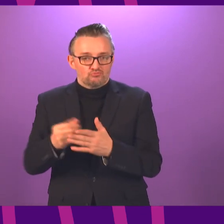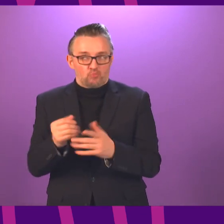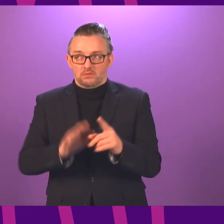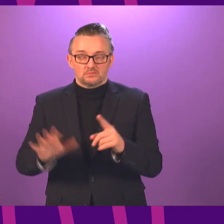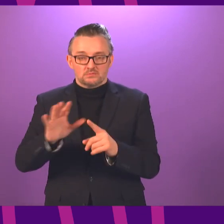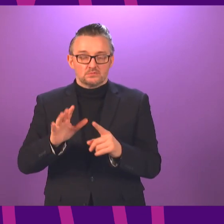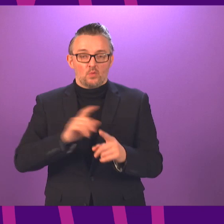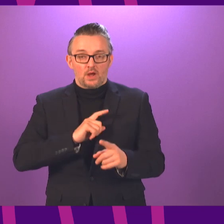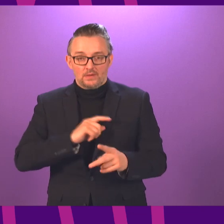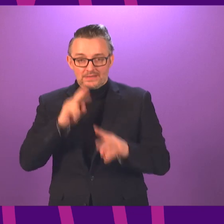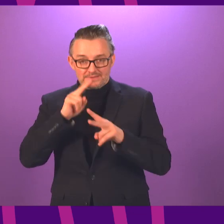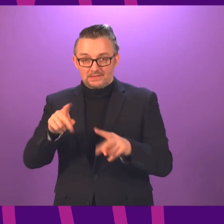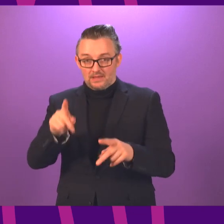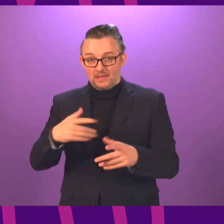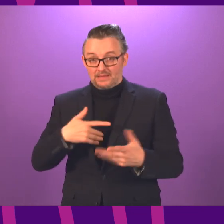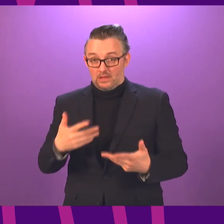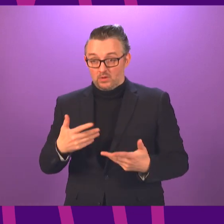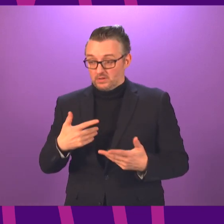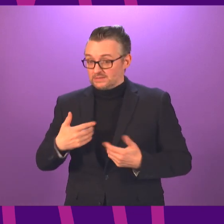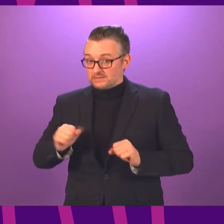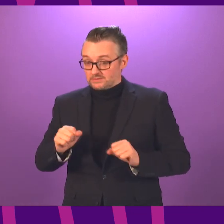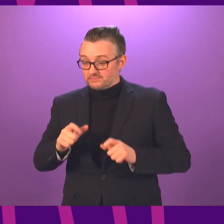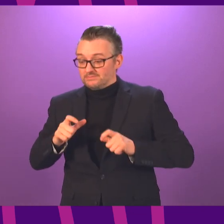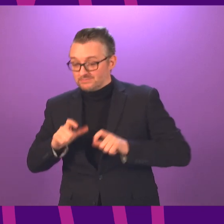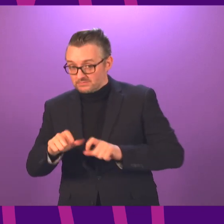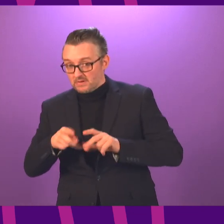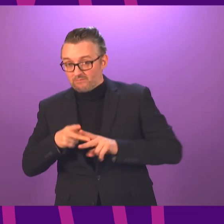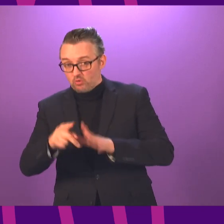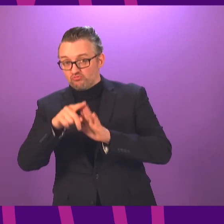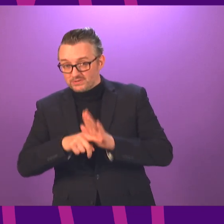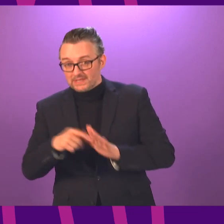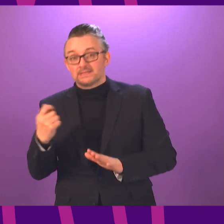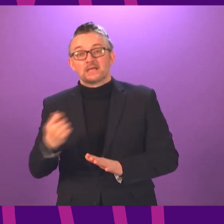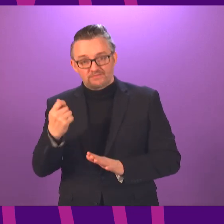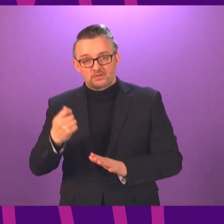last week in April. The more successful we are now, the more likely we stand to achieve that in that timescale.